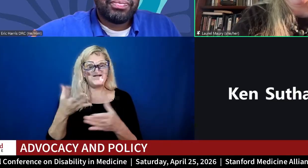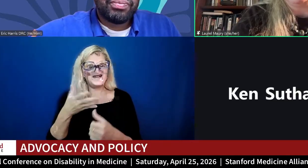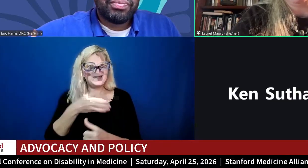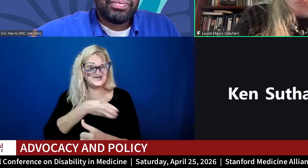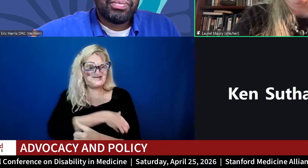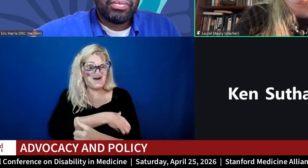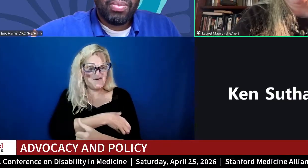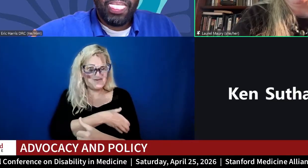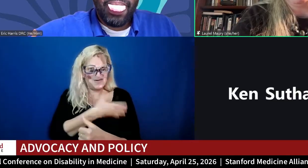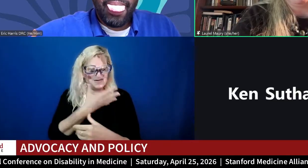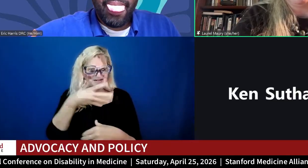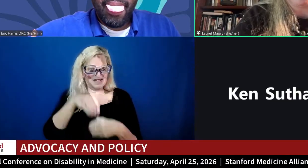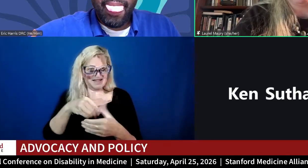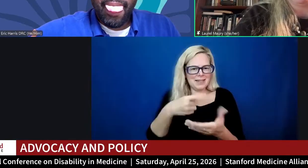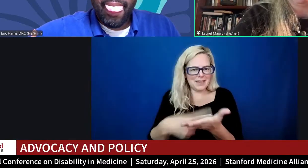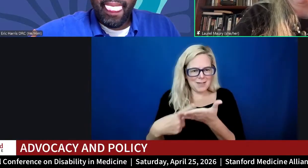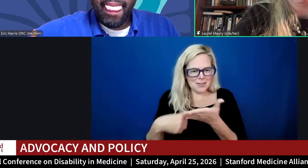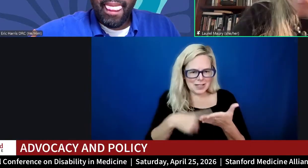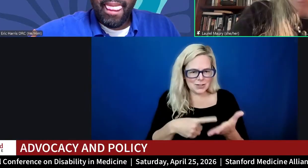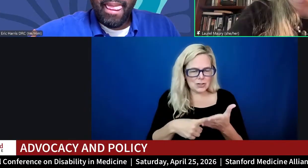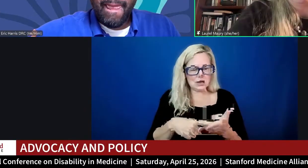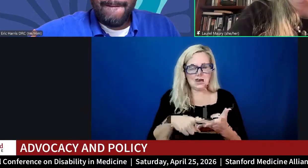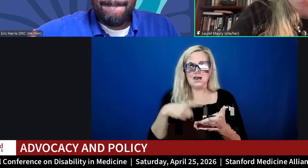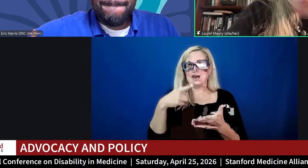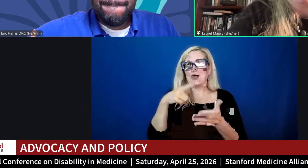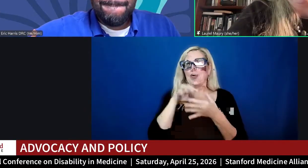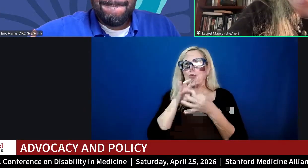to answer particular those places are getting tax dollars which even private institutions